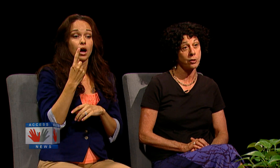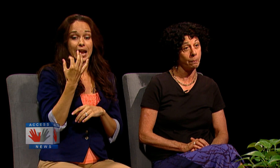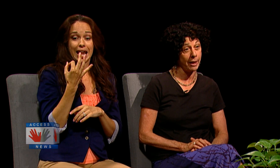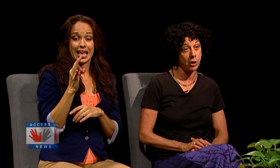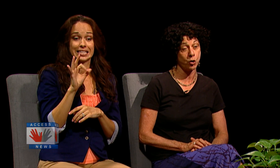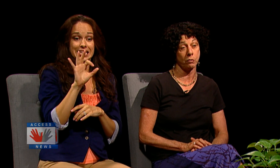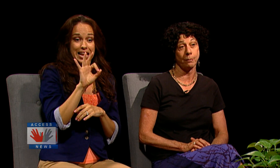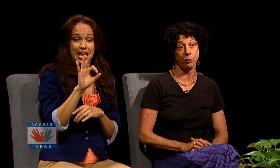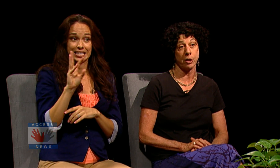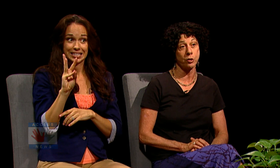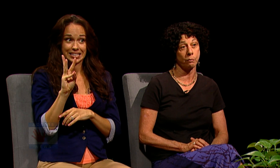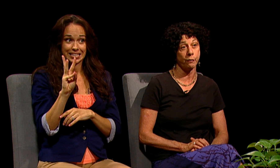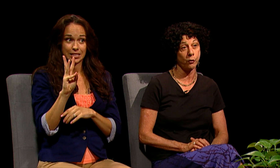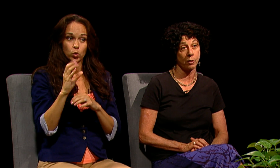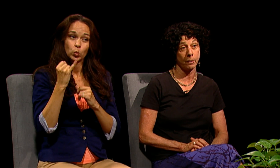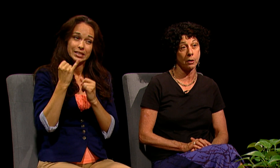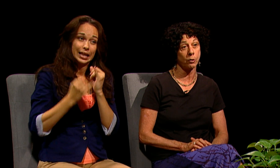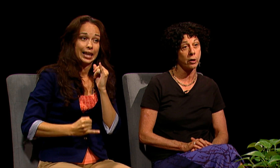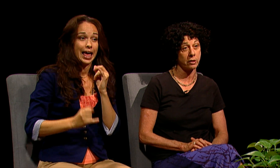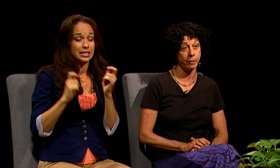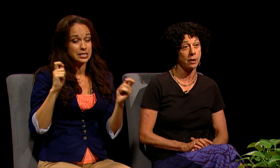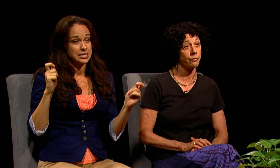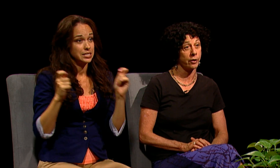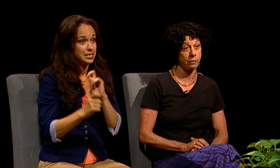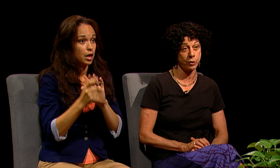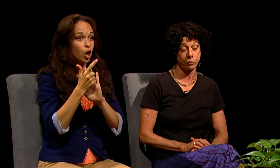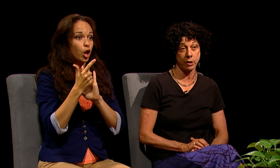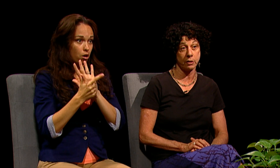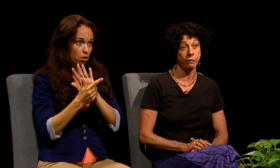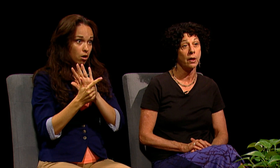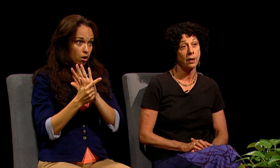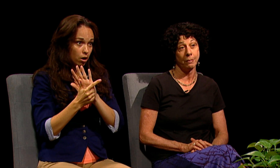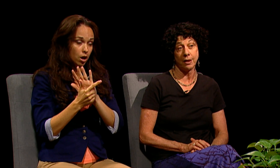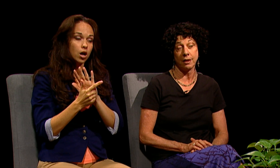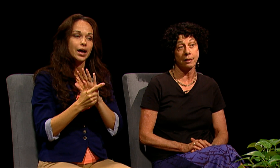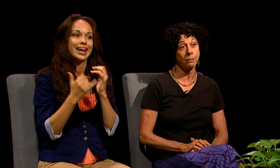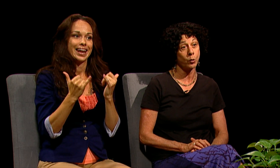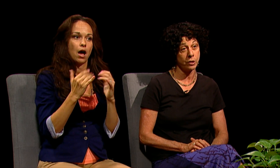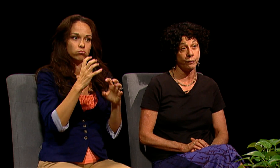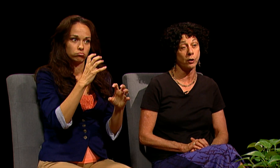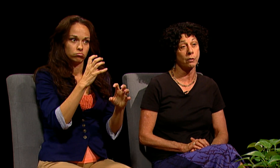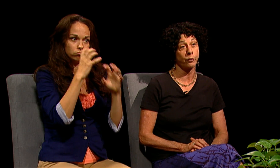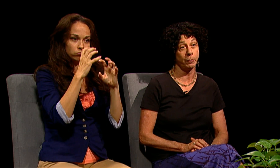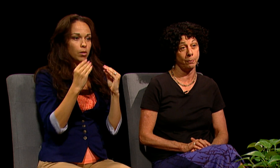MAJOR IMMIGRATION REFORM, OUR LAWS HAVE BECOME VERY RESTRICTIVE, MAKING IT MORE DIFFICULT FOR PEOPLE